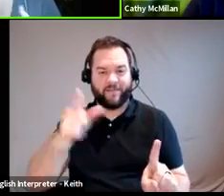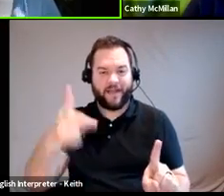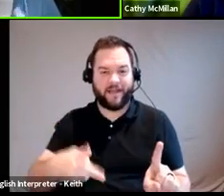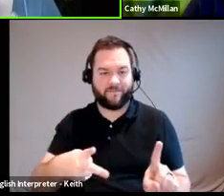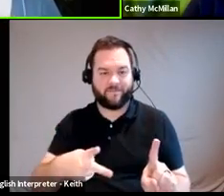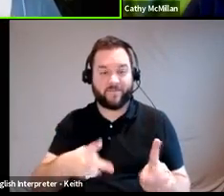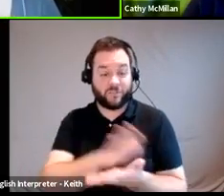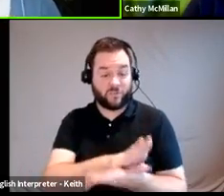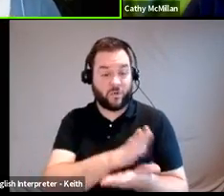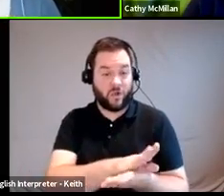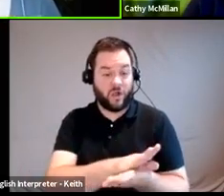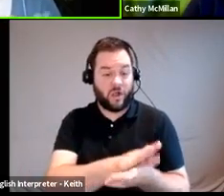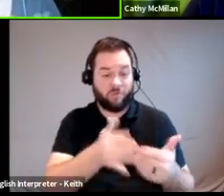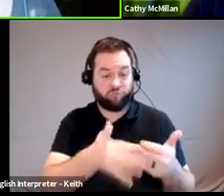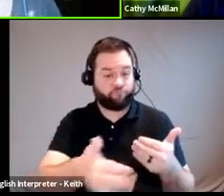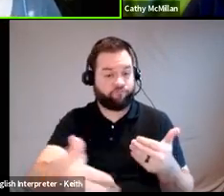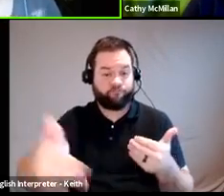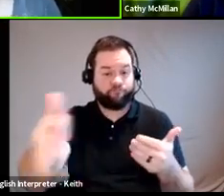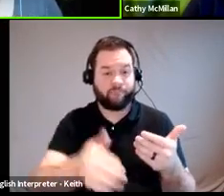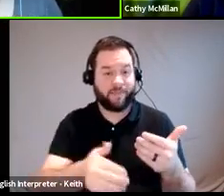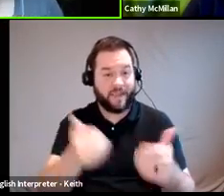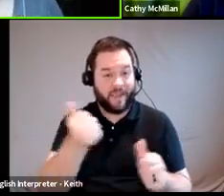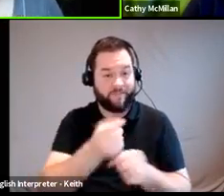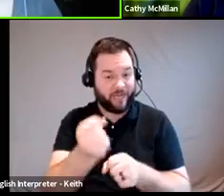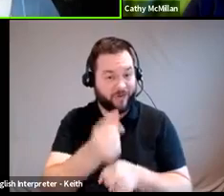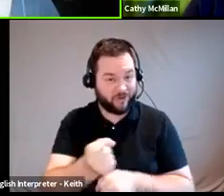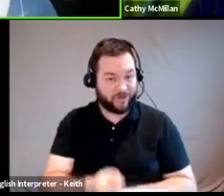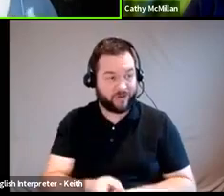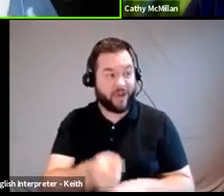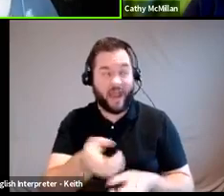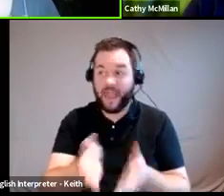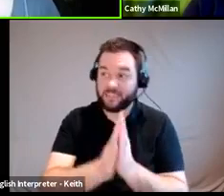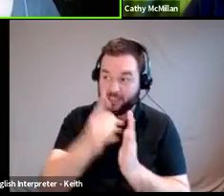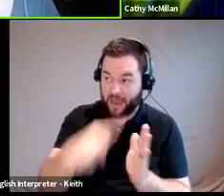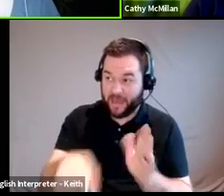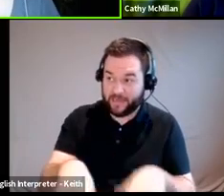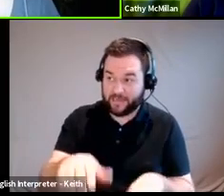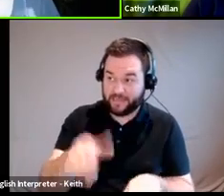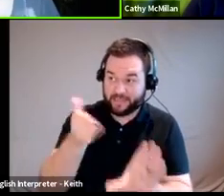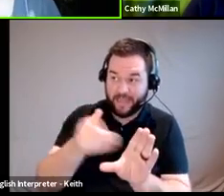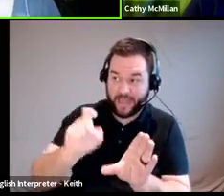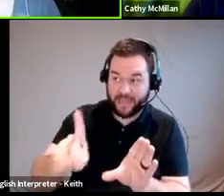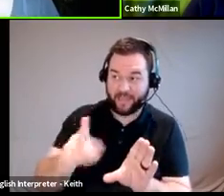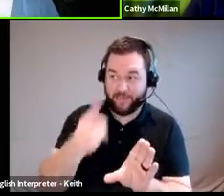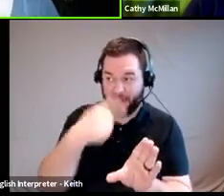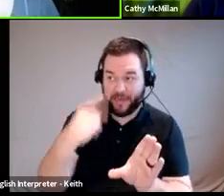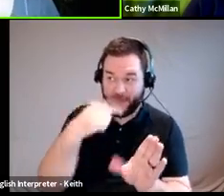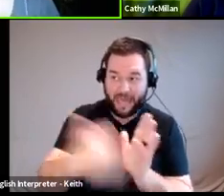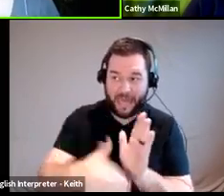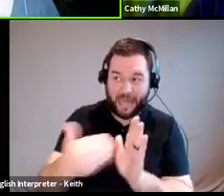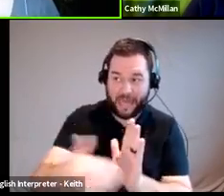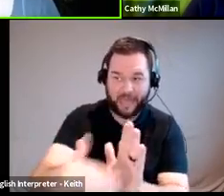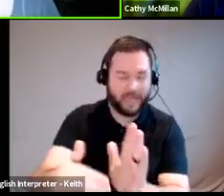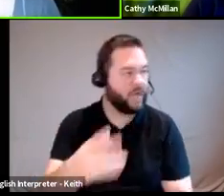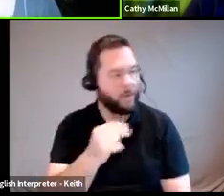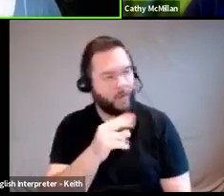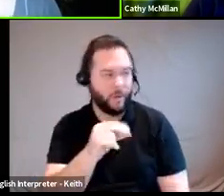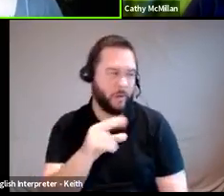eldest did, was when he was five and a half in the schools. s, all the way through every year, every year I asked, could you do it's like an assessment can you.